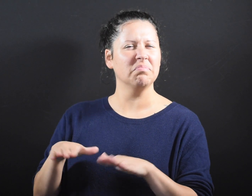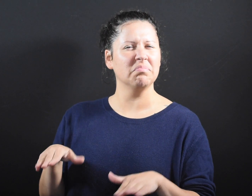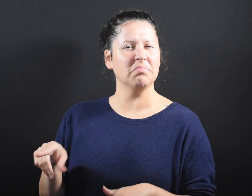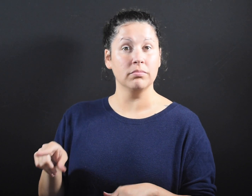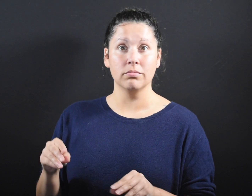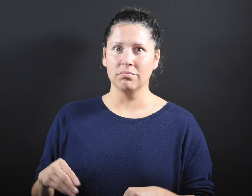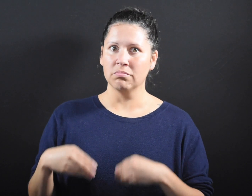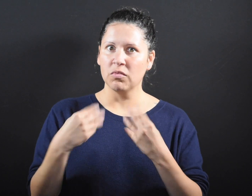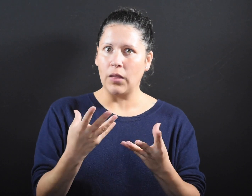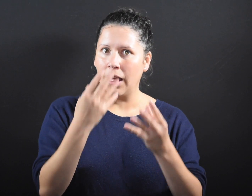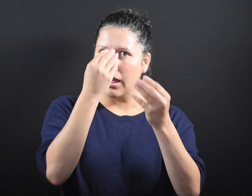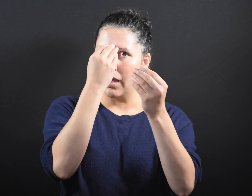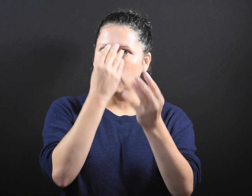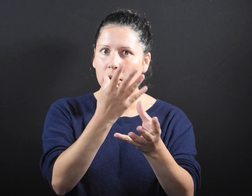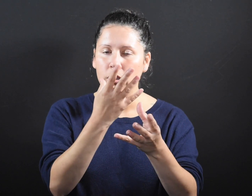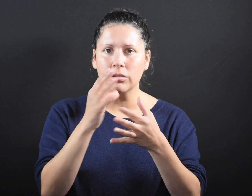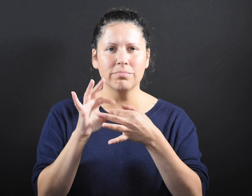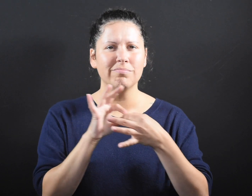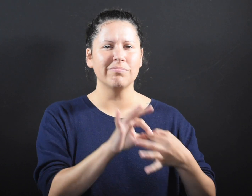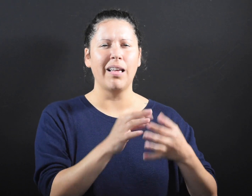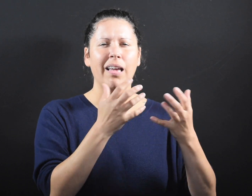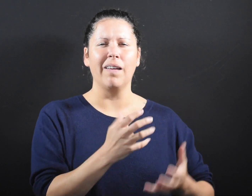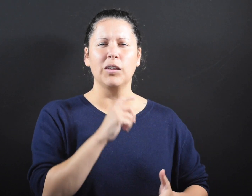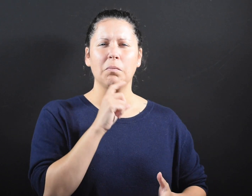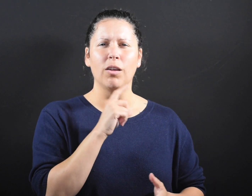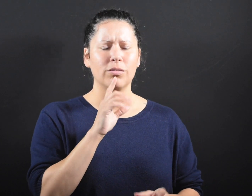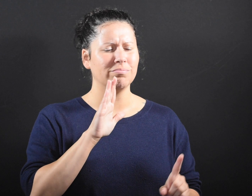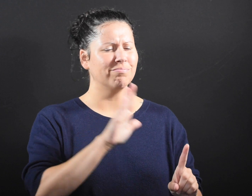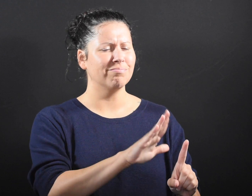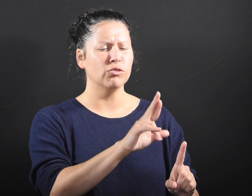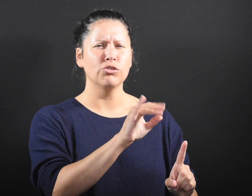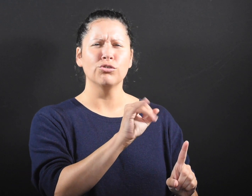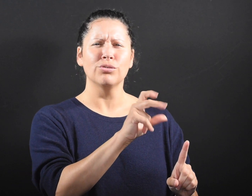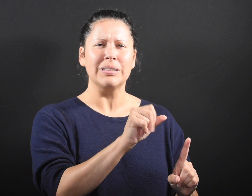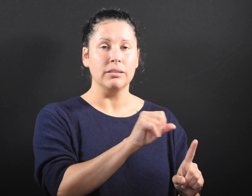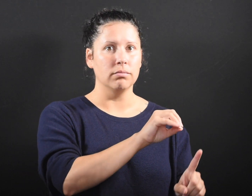about the risk of heavy metal exposure to children, and how to help minimize it.